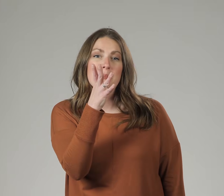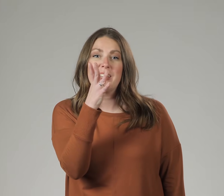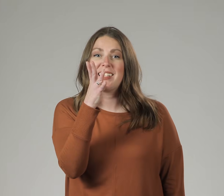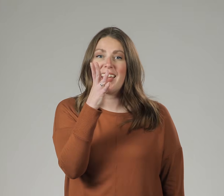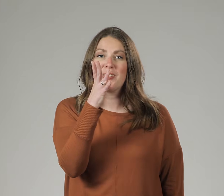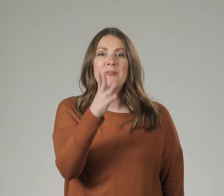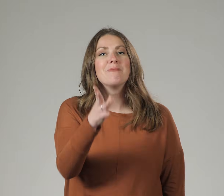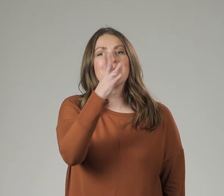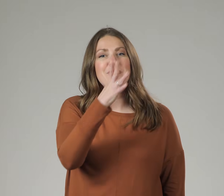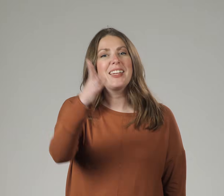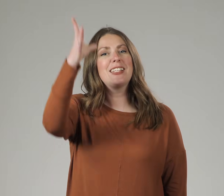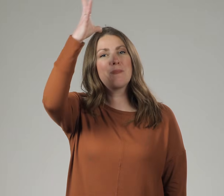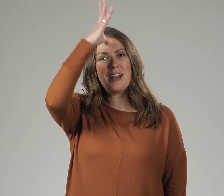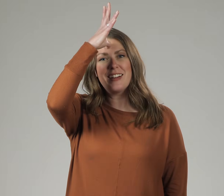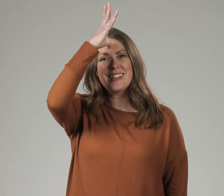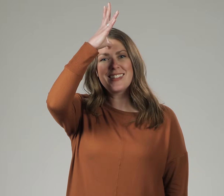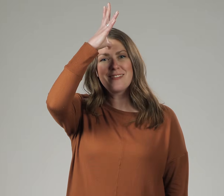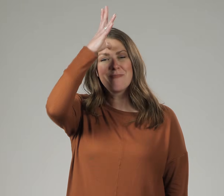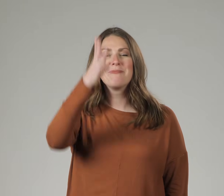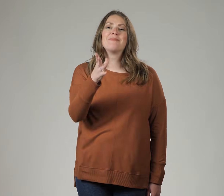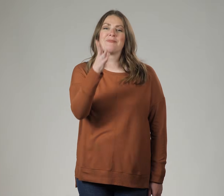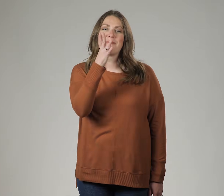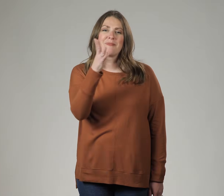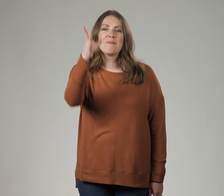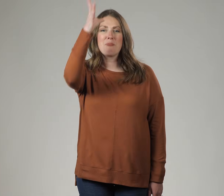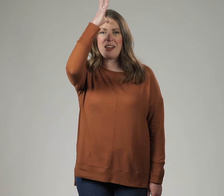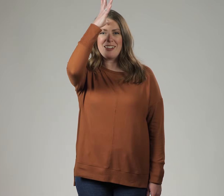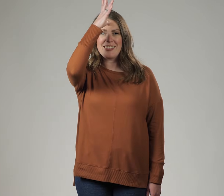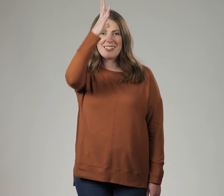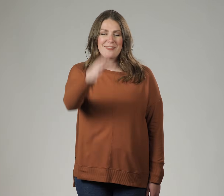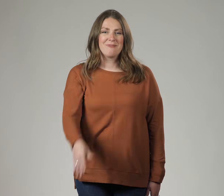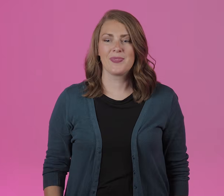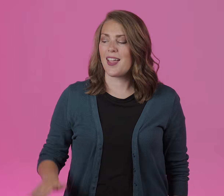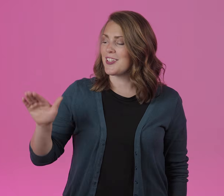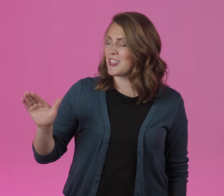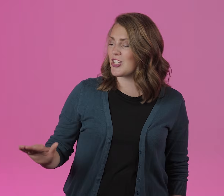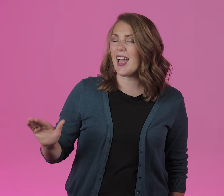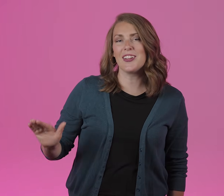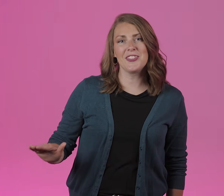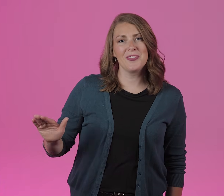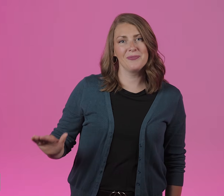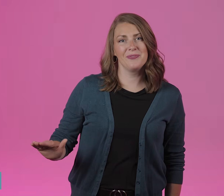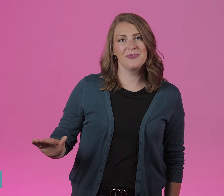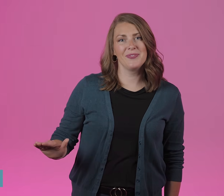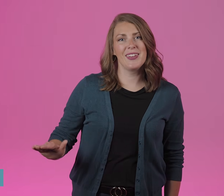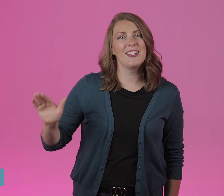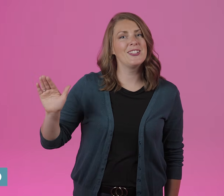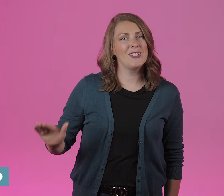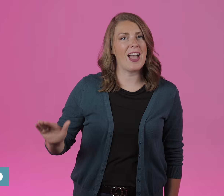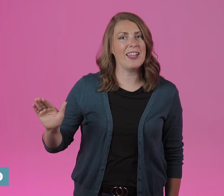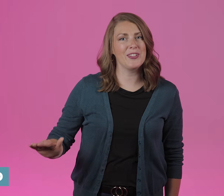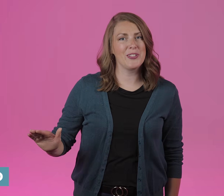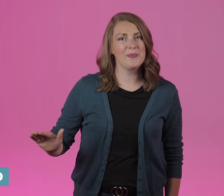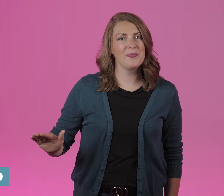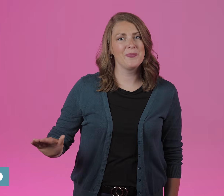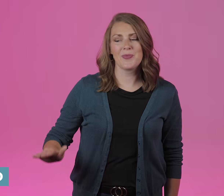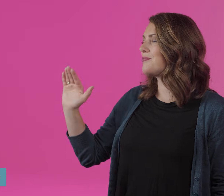But together, it's parents. Parents. Child.